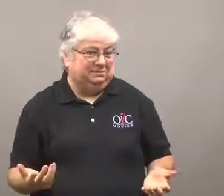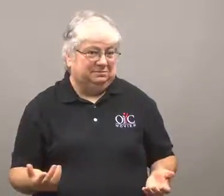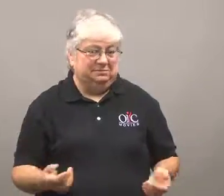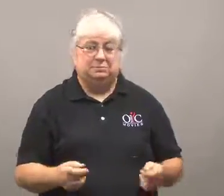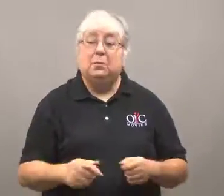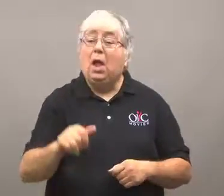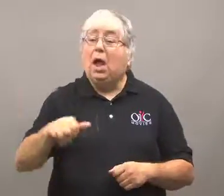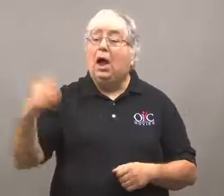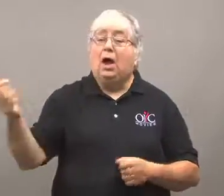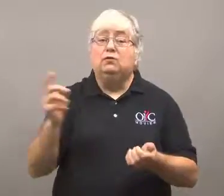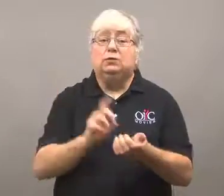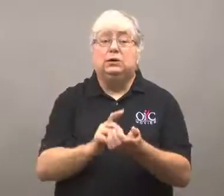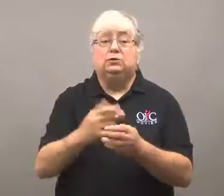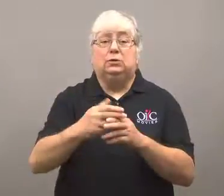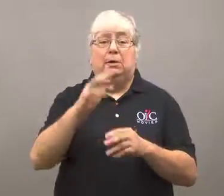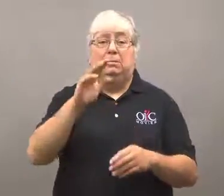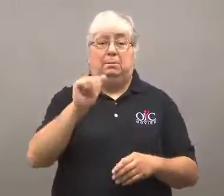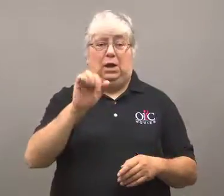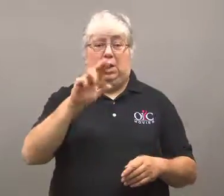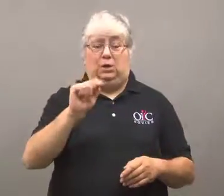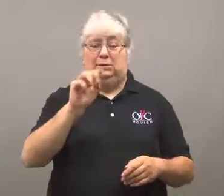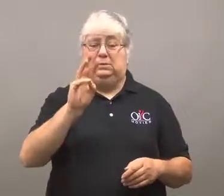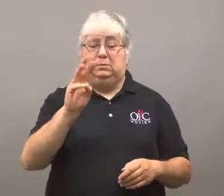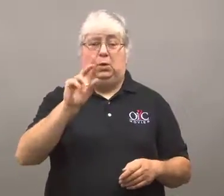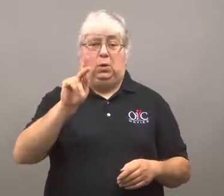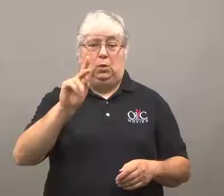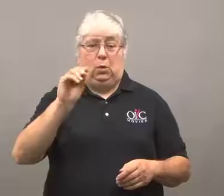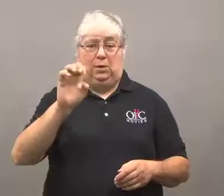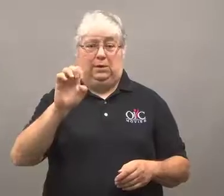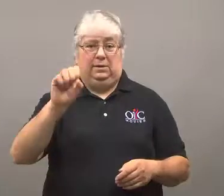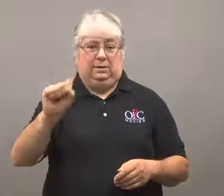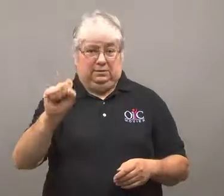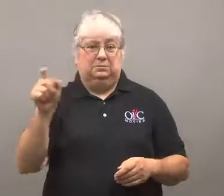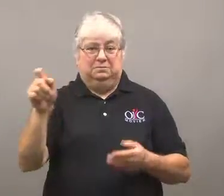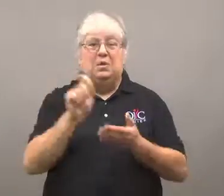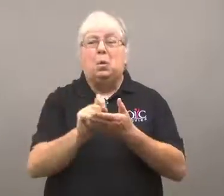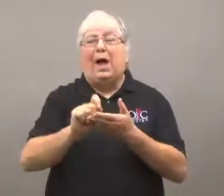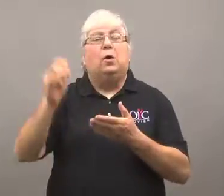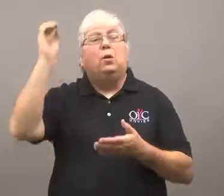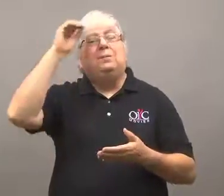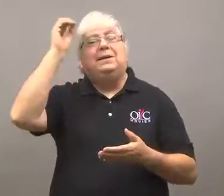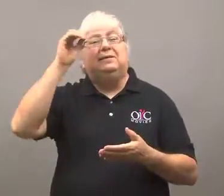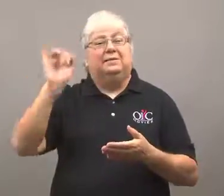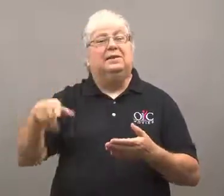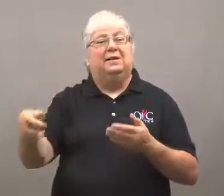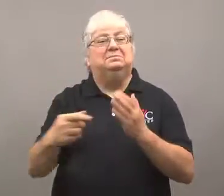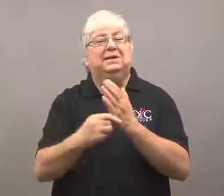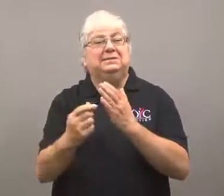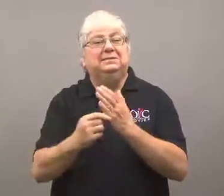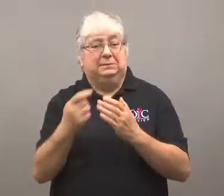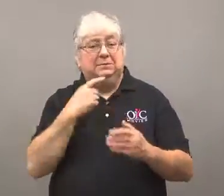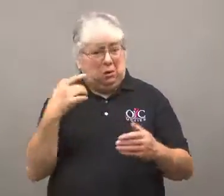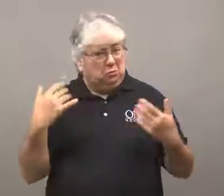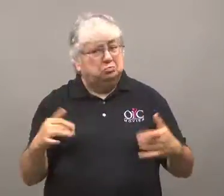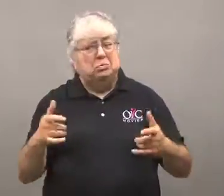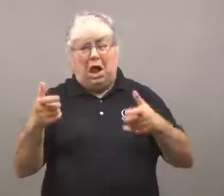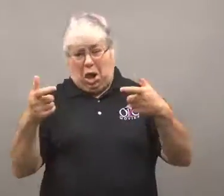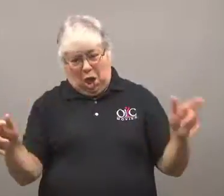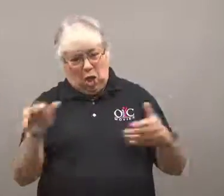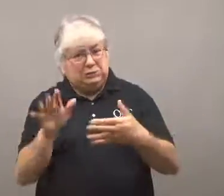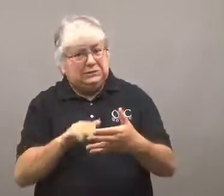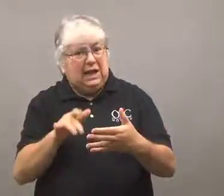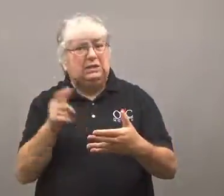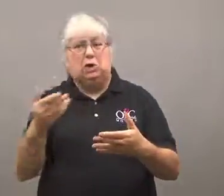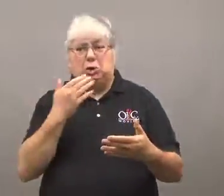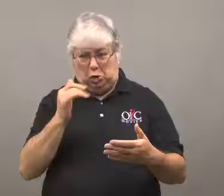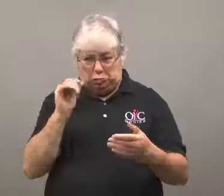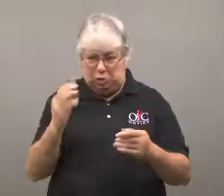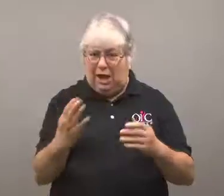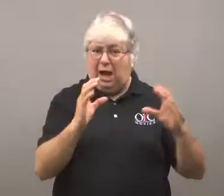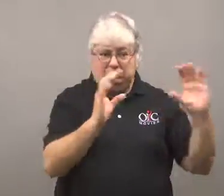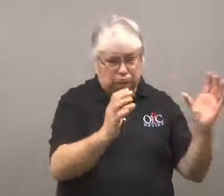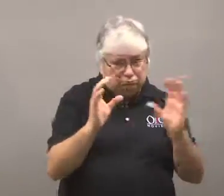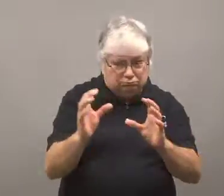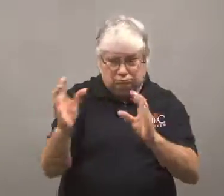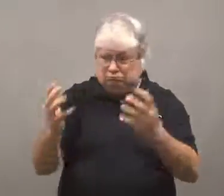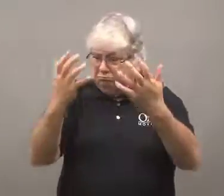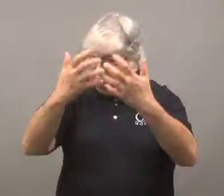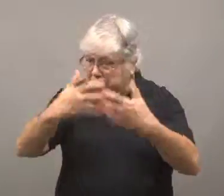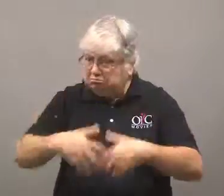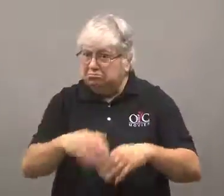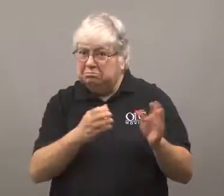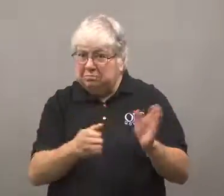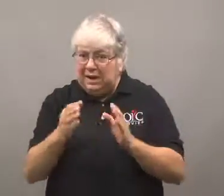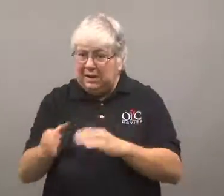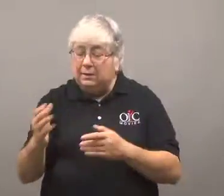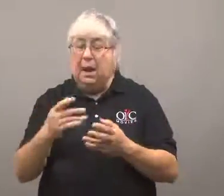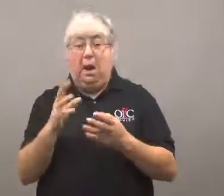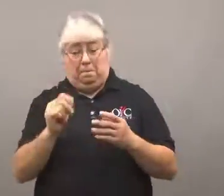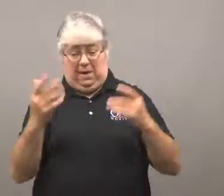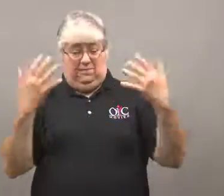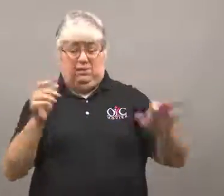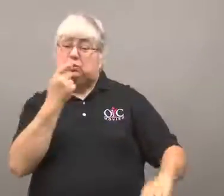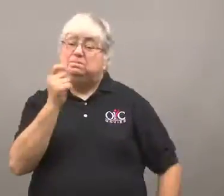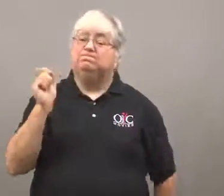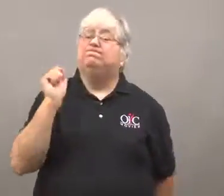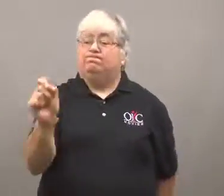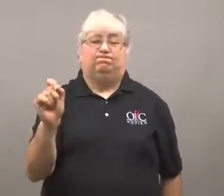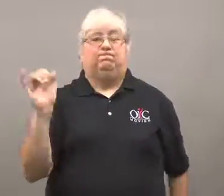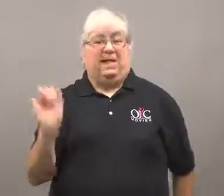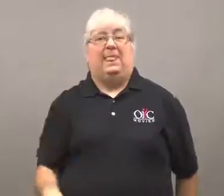Dr. Bart W. Koes wrote an opinion in the magazine.